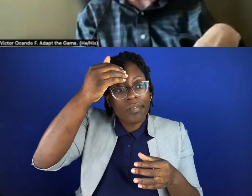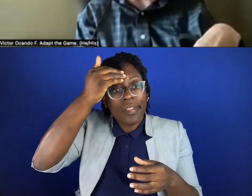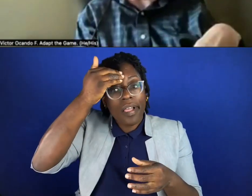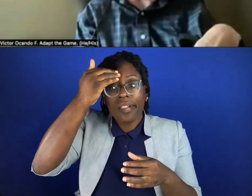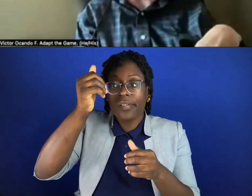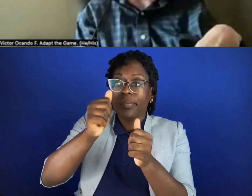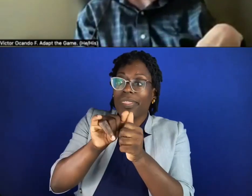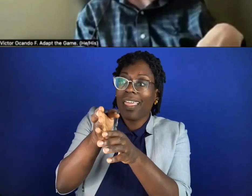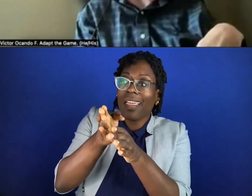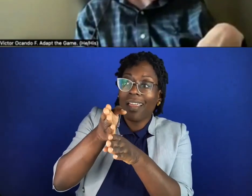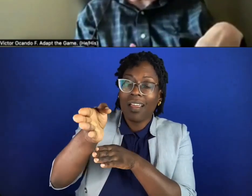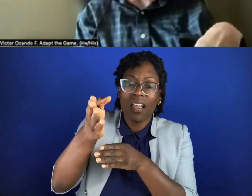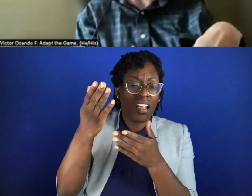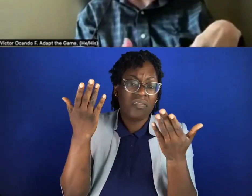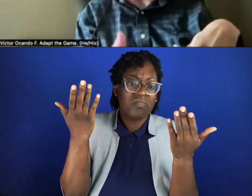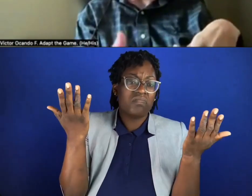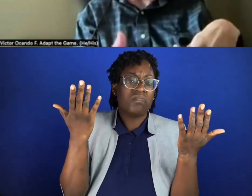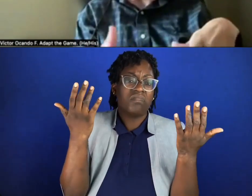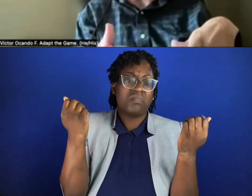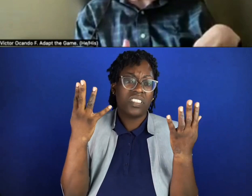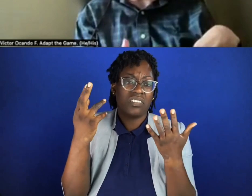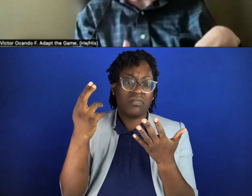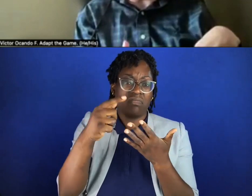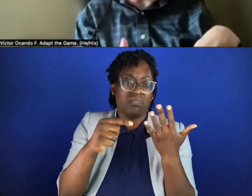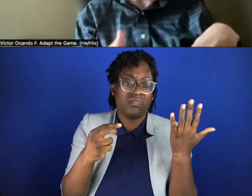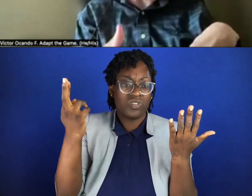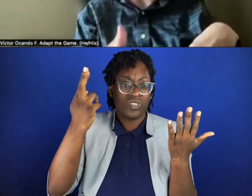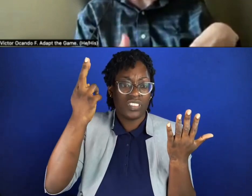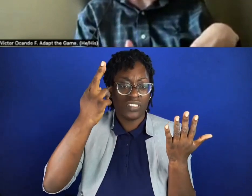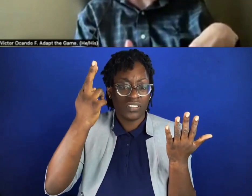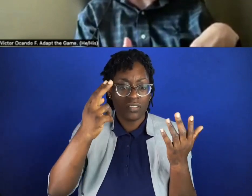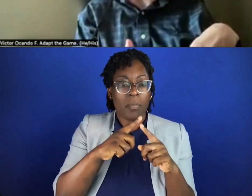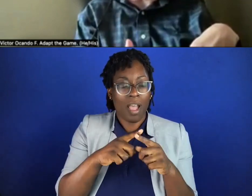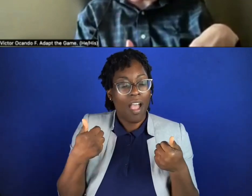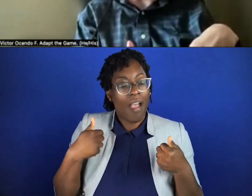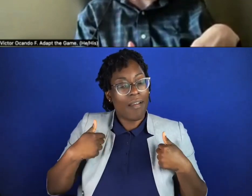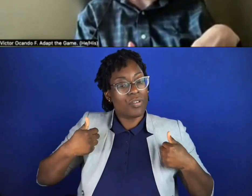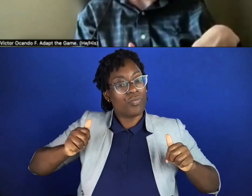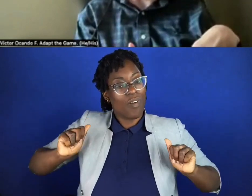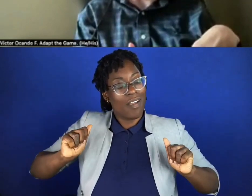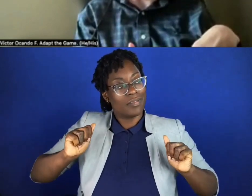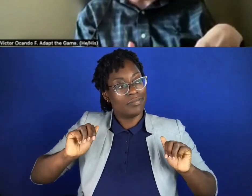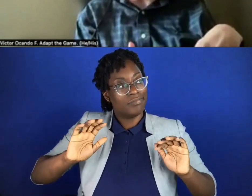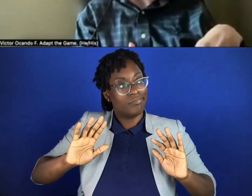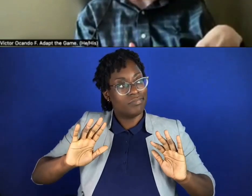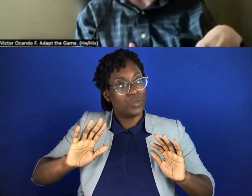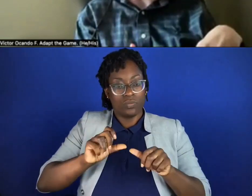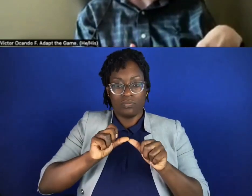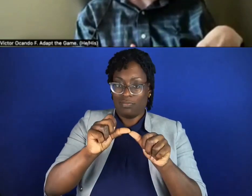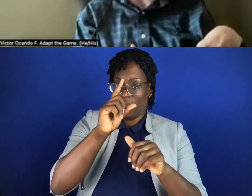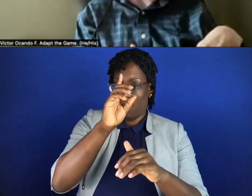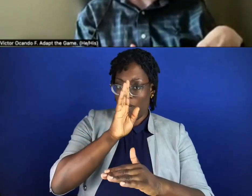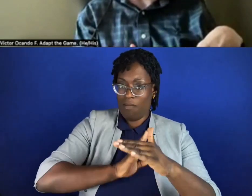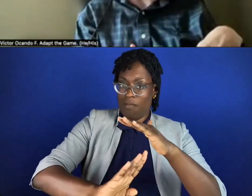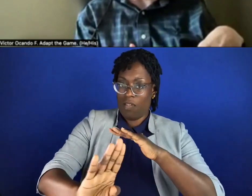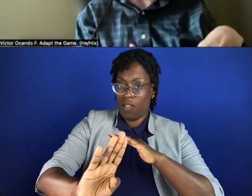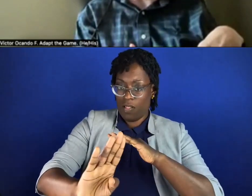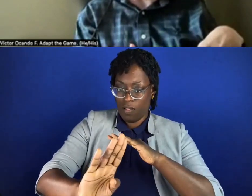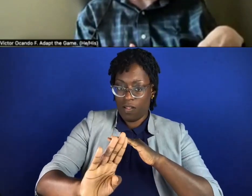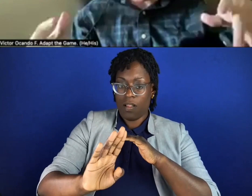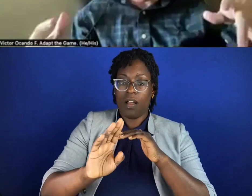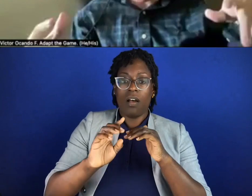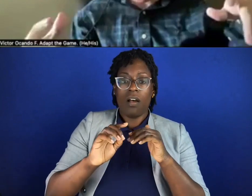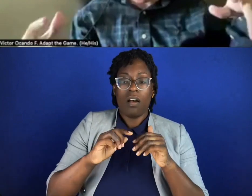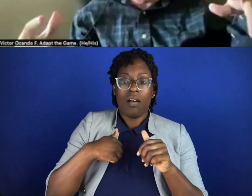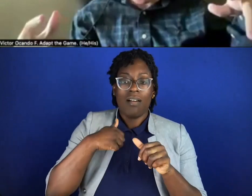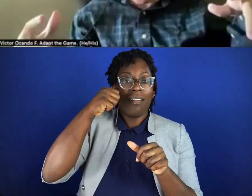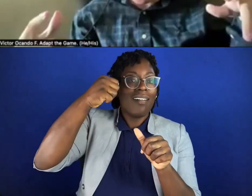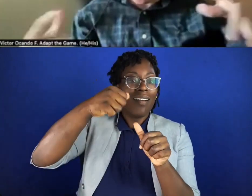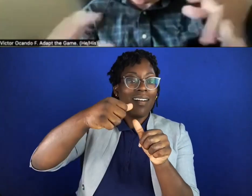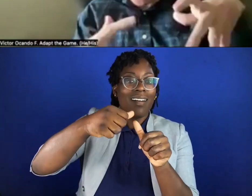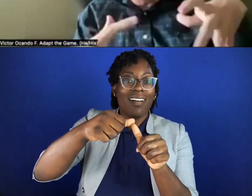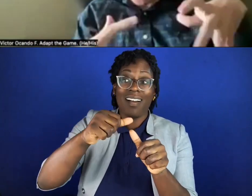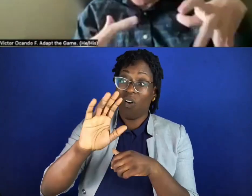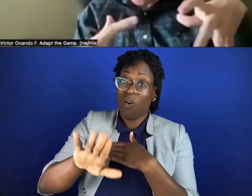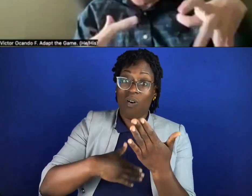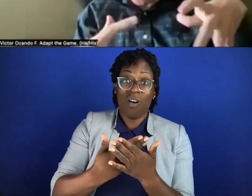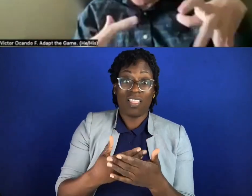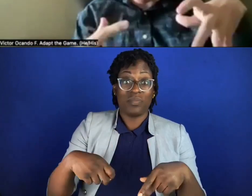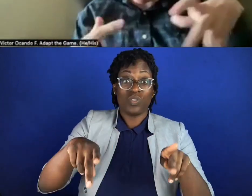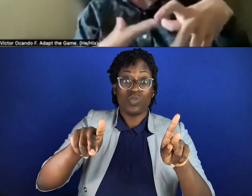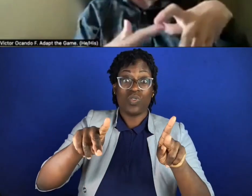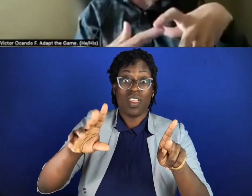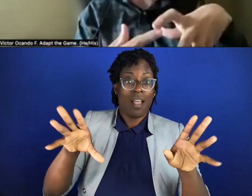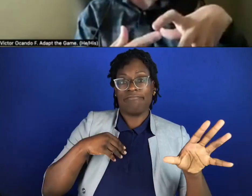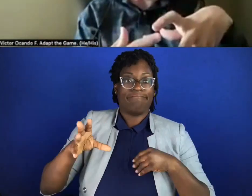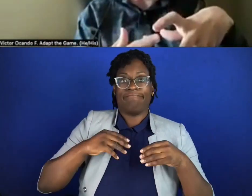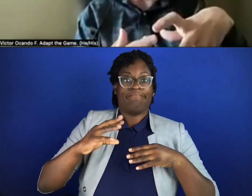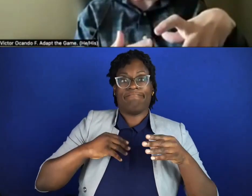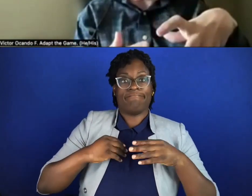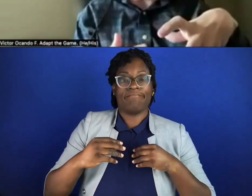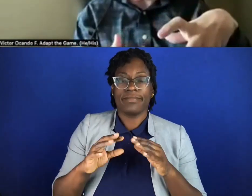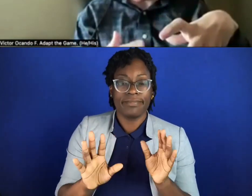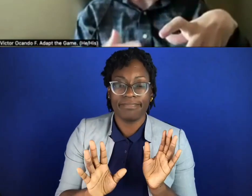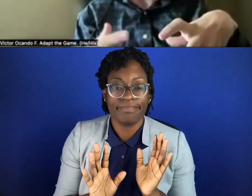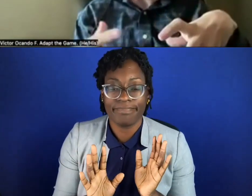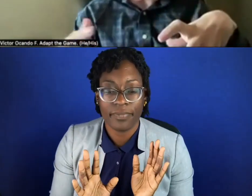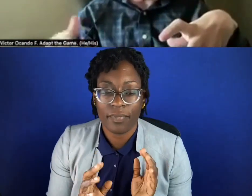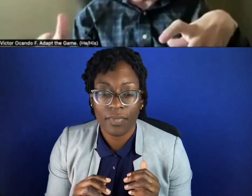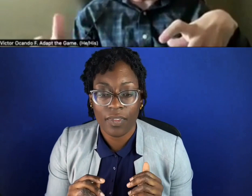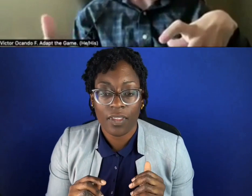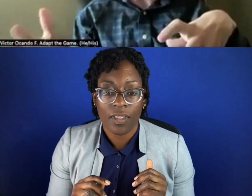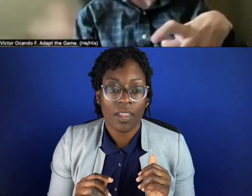than what I can offer. I plan to be humble with that mindset to not take it but not because